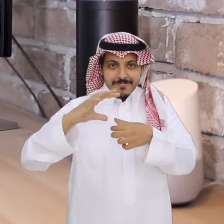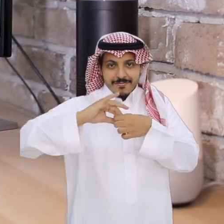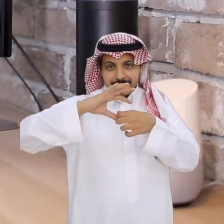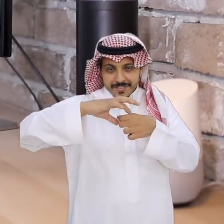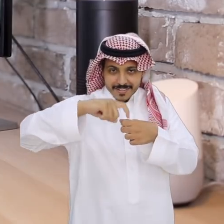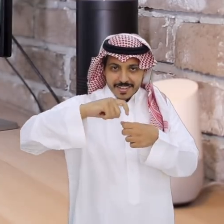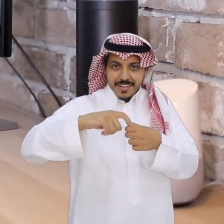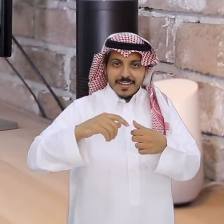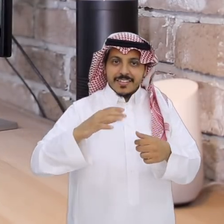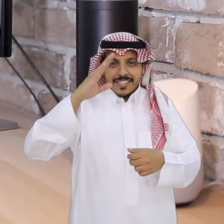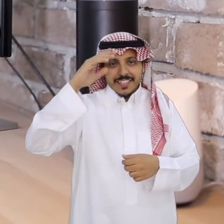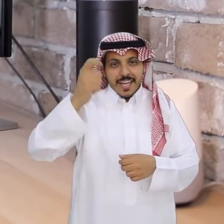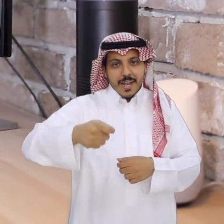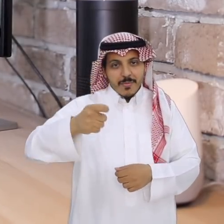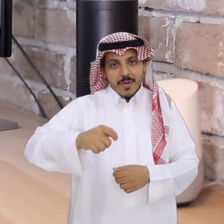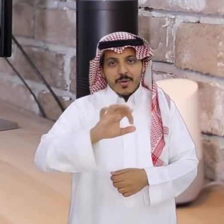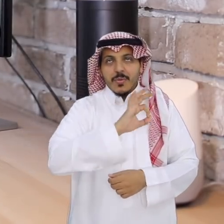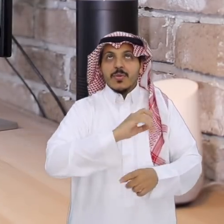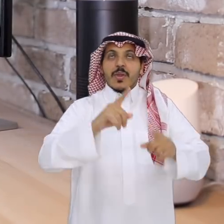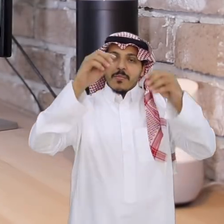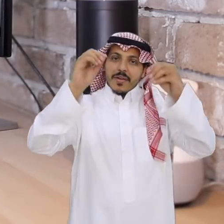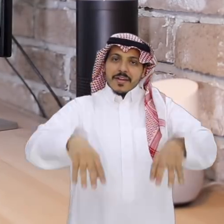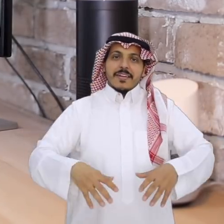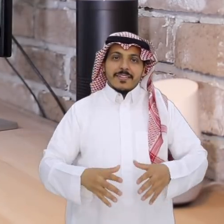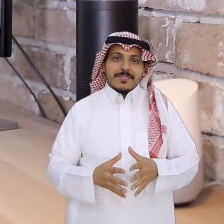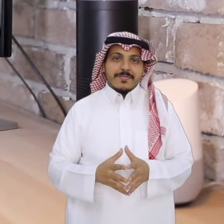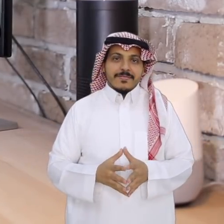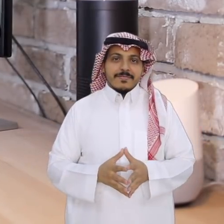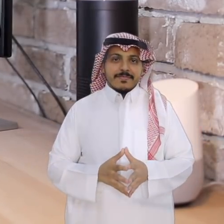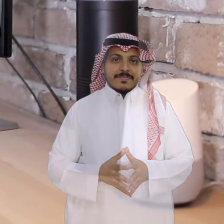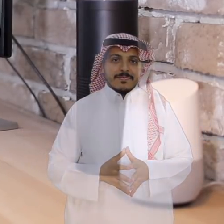Like and subscribe. Peace be upon you all.